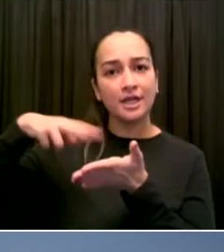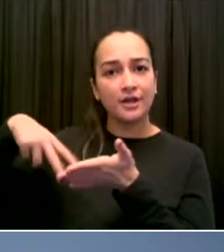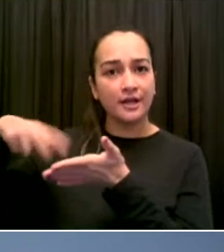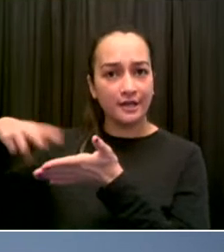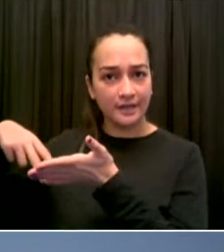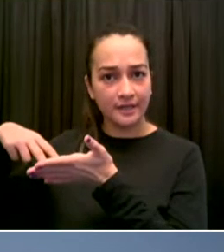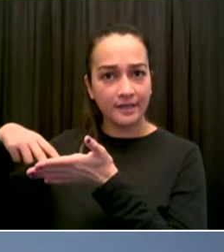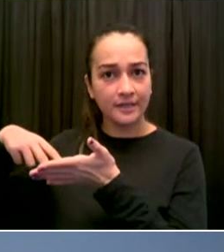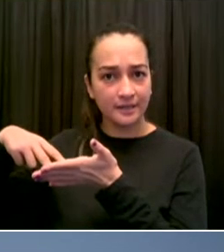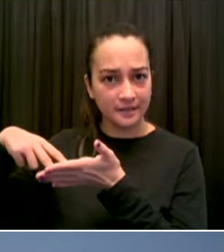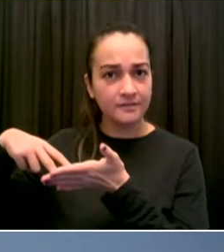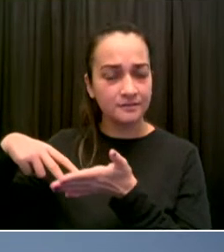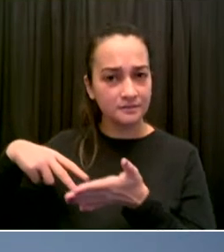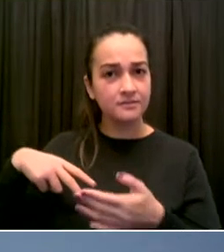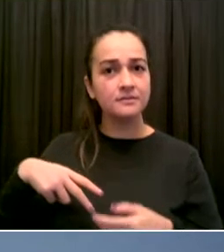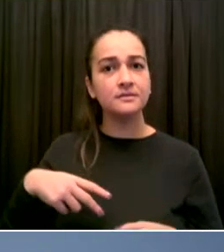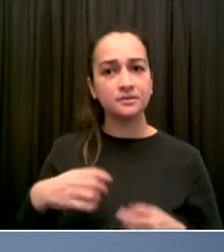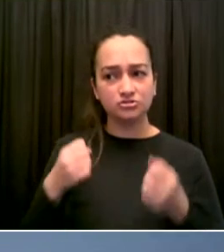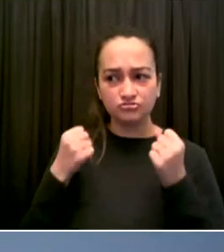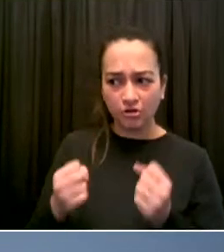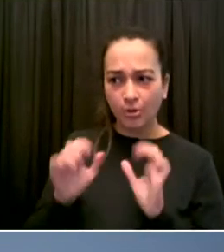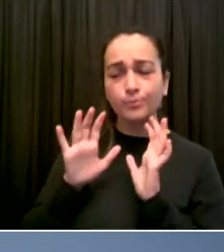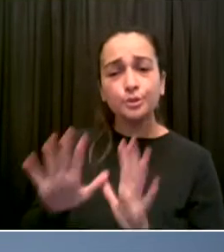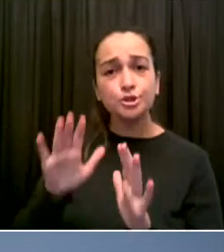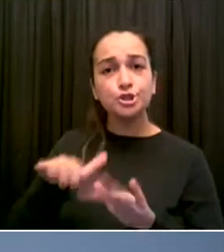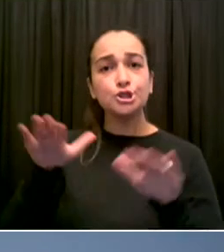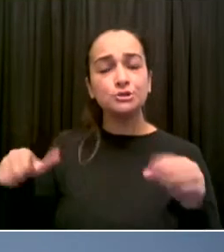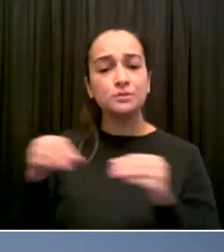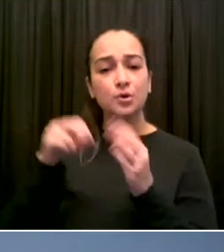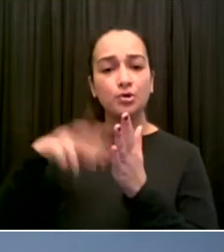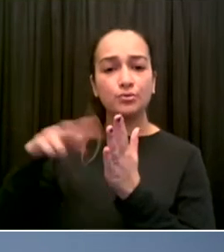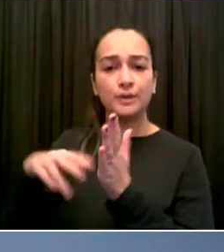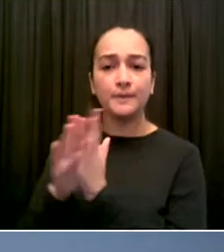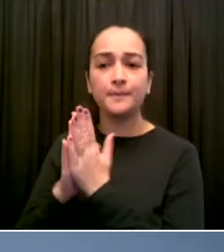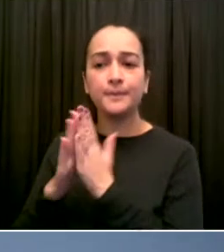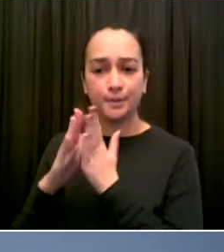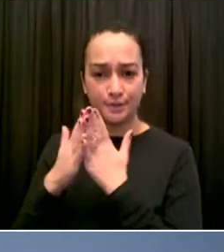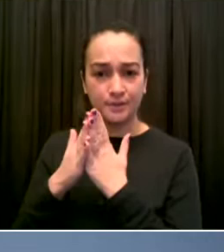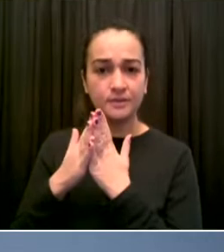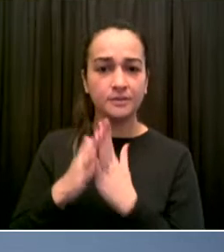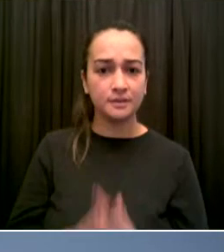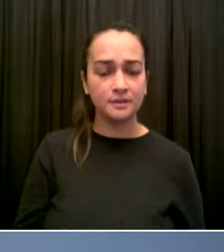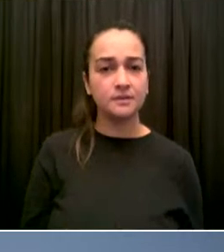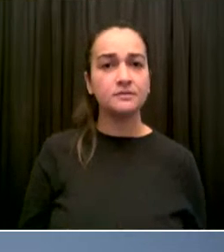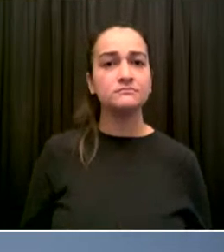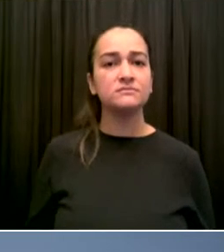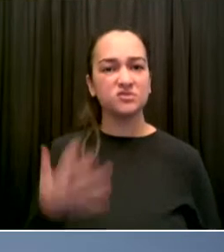LITERACY FOR ALL. WE HAVE A MAJOR EFFORT TO BUILD